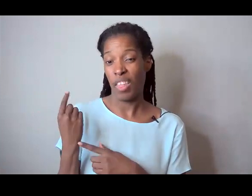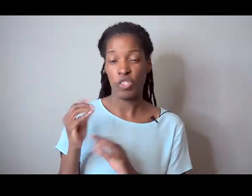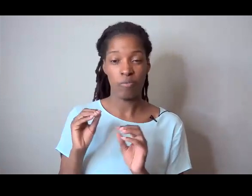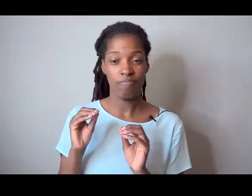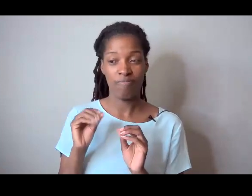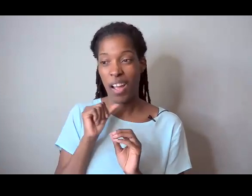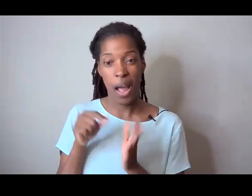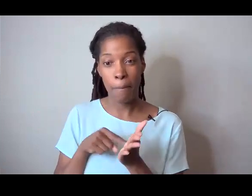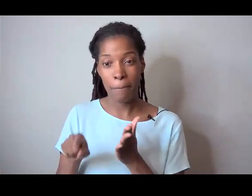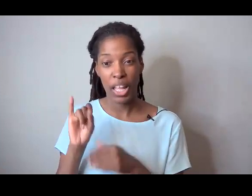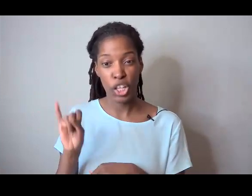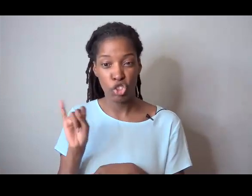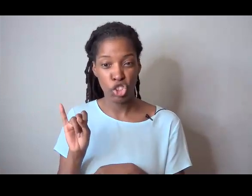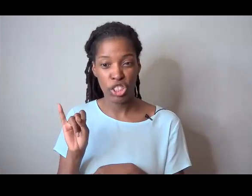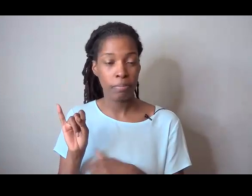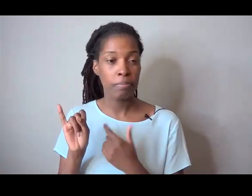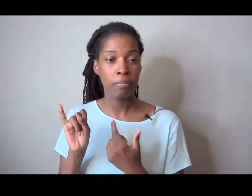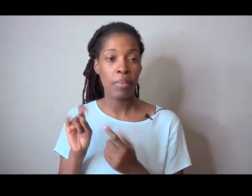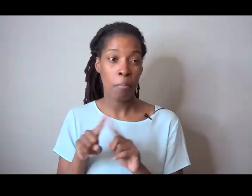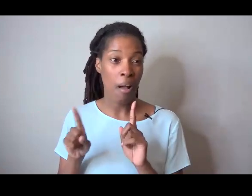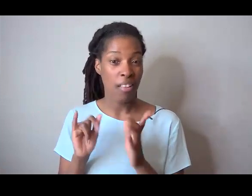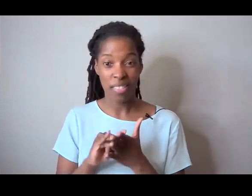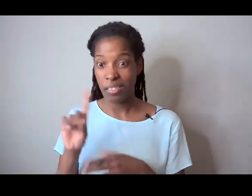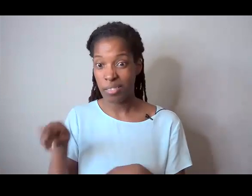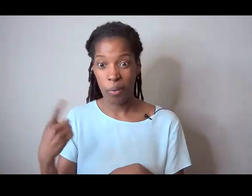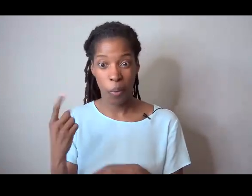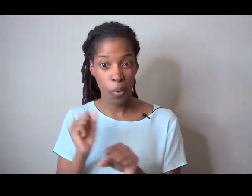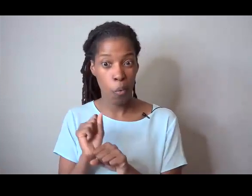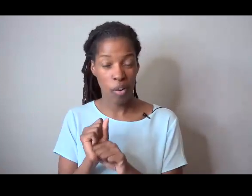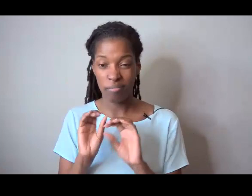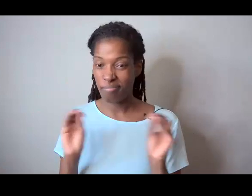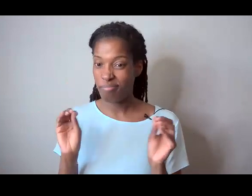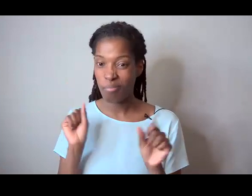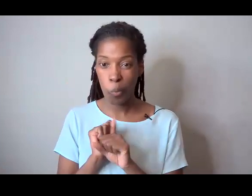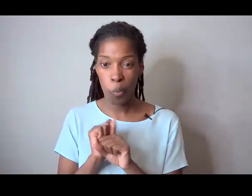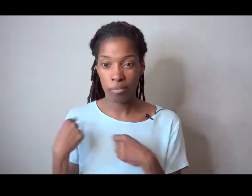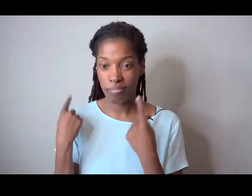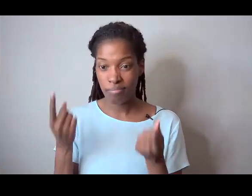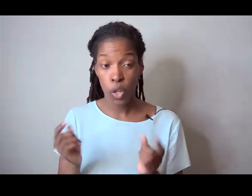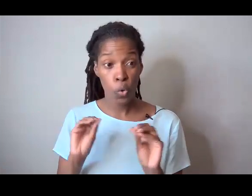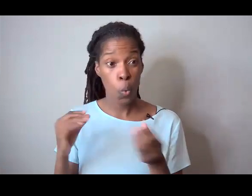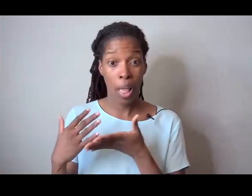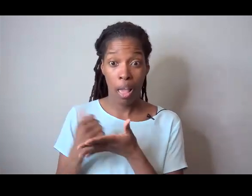but that's been her only work experience. So she doesn't have any income other than SSI right now.